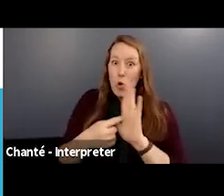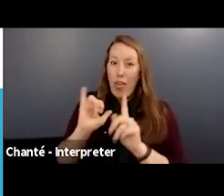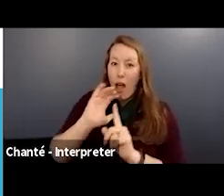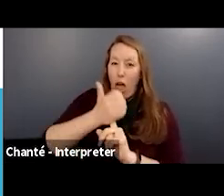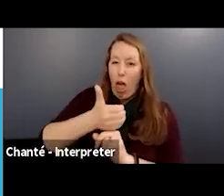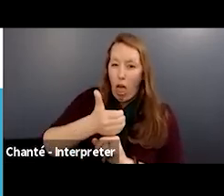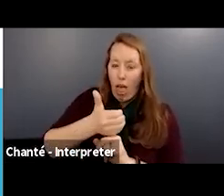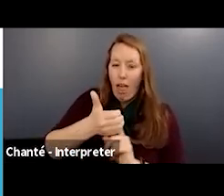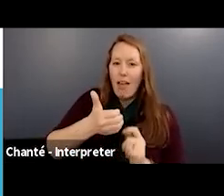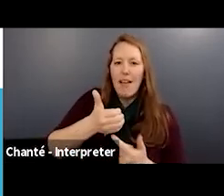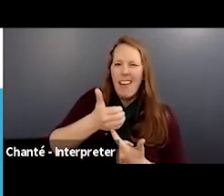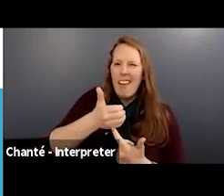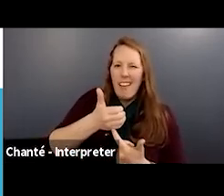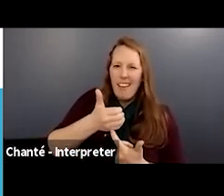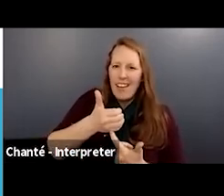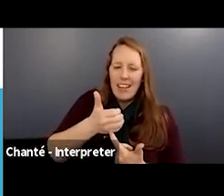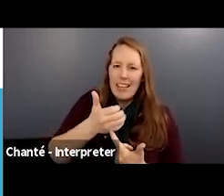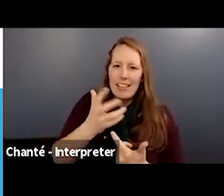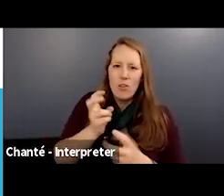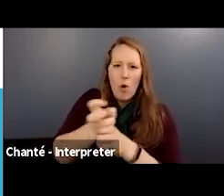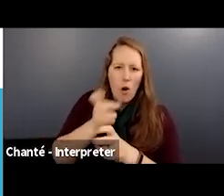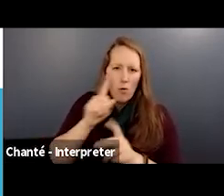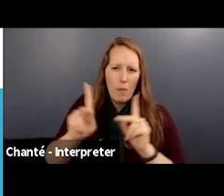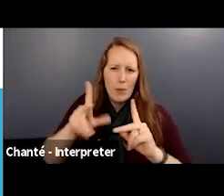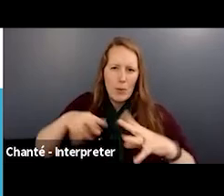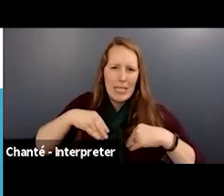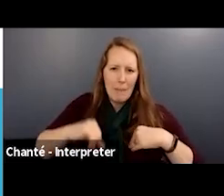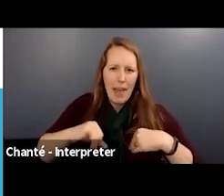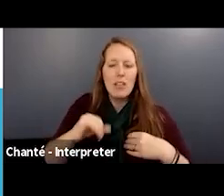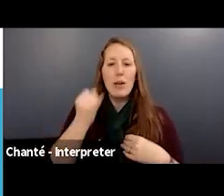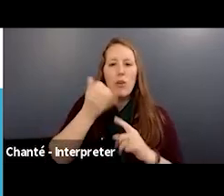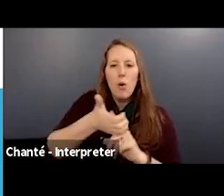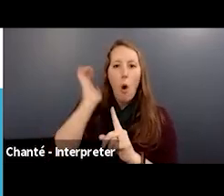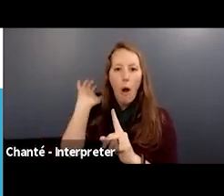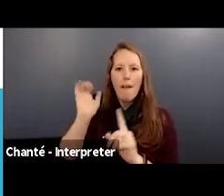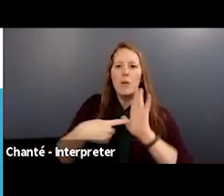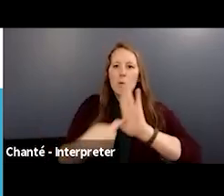whether it's a disability or personality trait or whatever, then oftentimes, they're going to reject you as